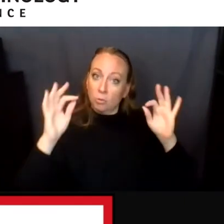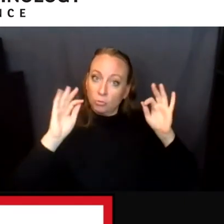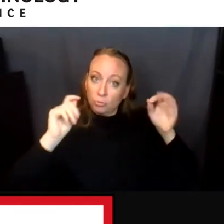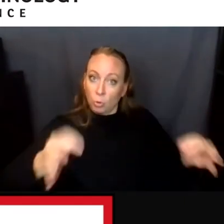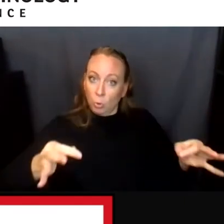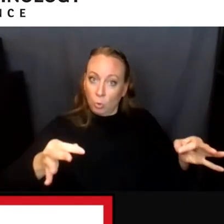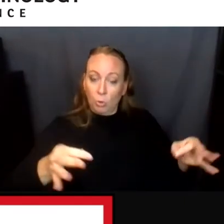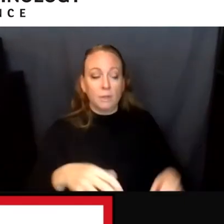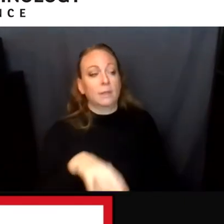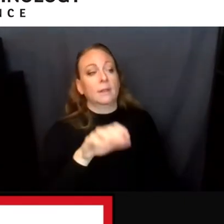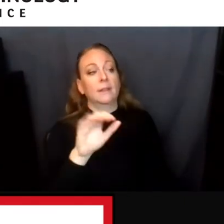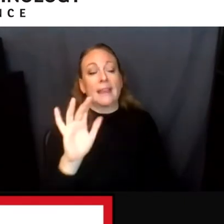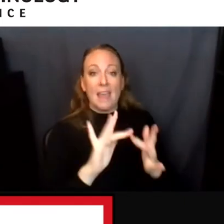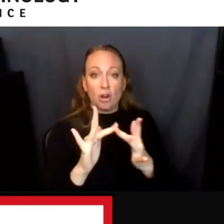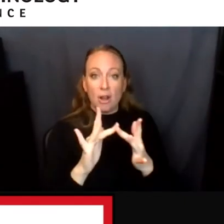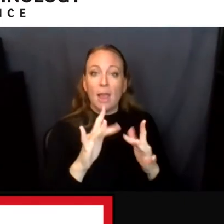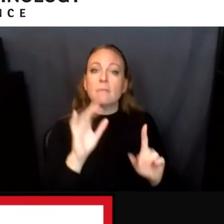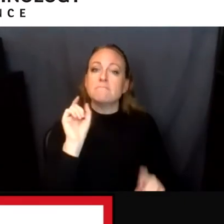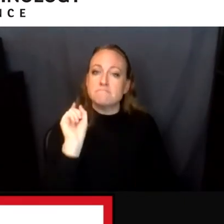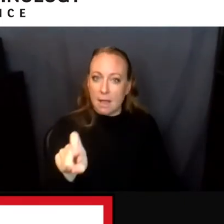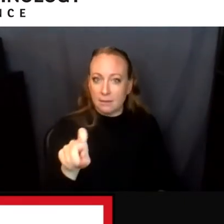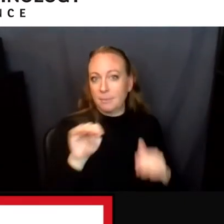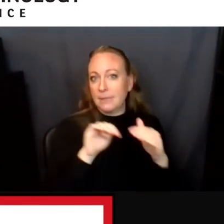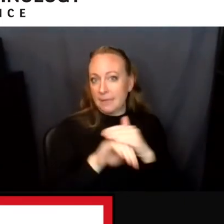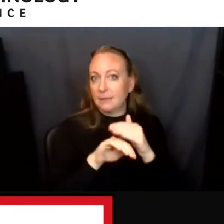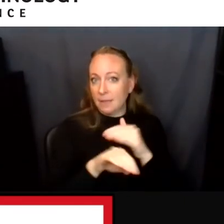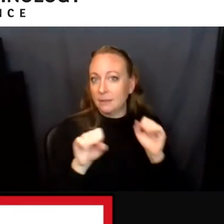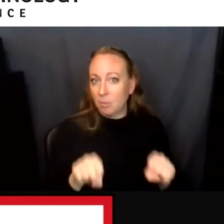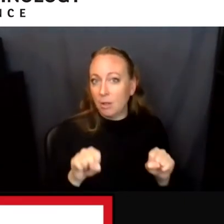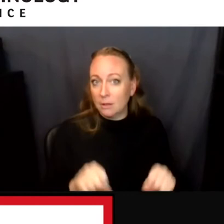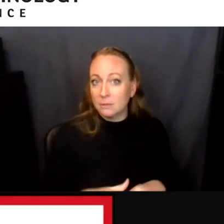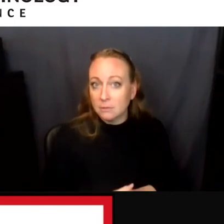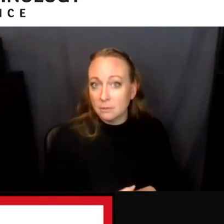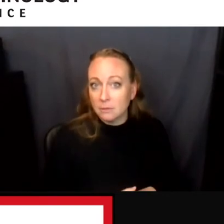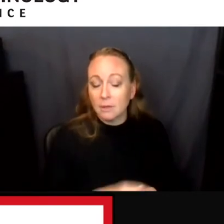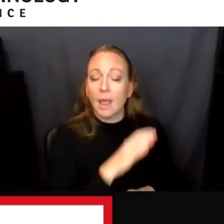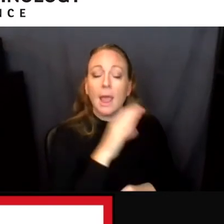And I think that it's important for you as an individual